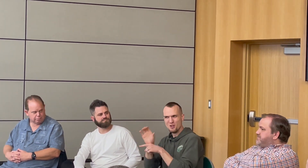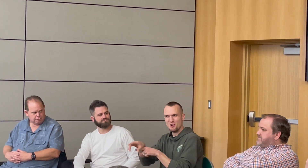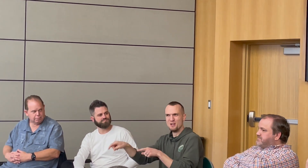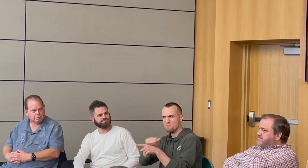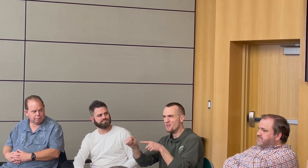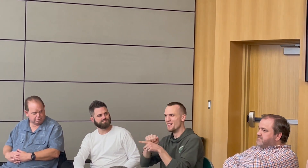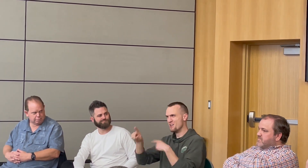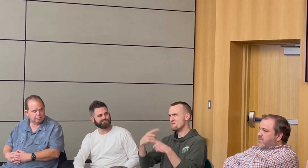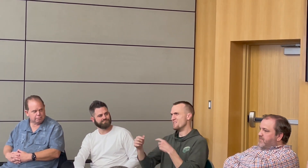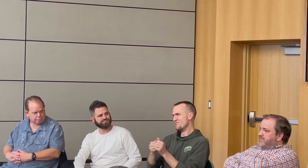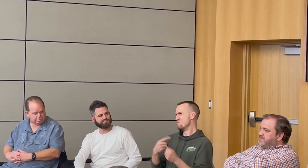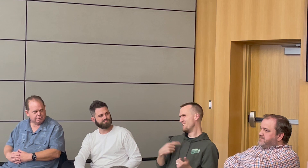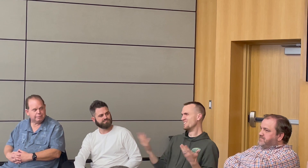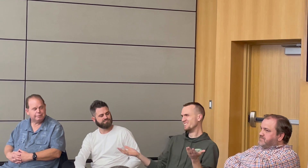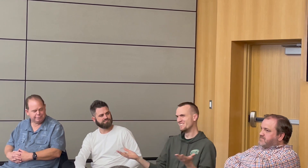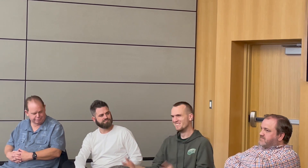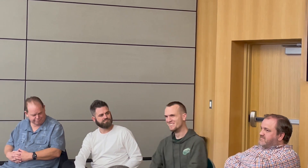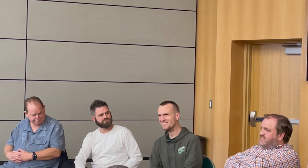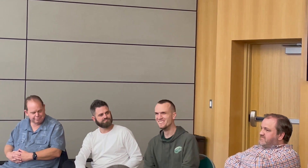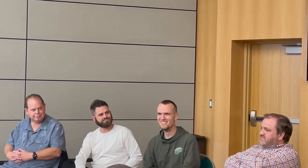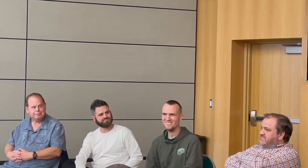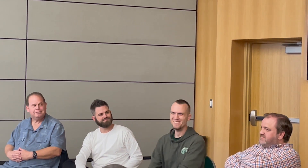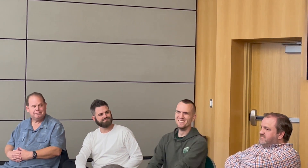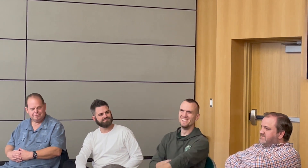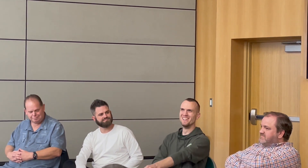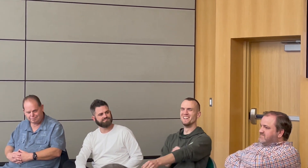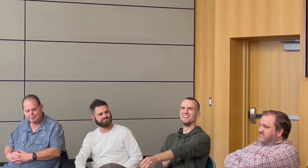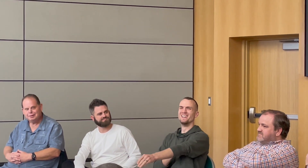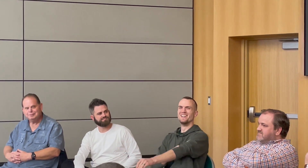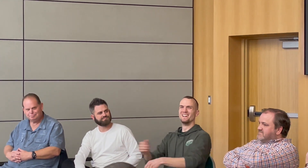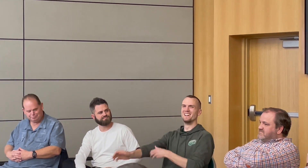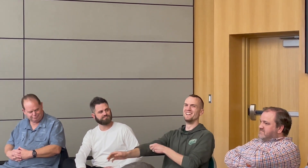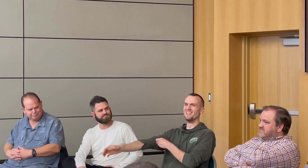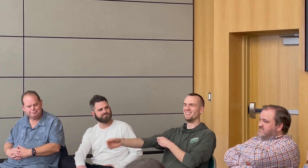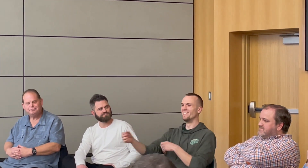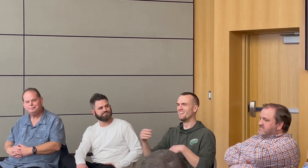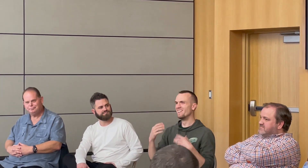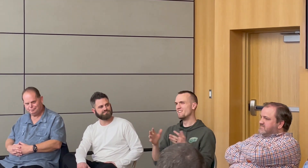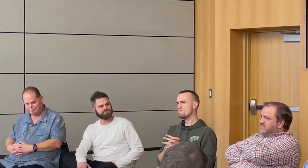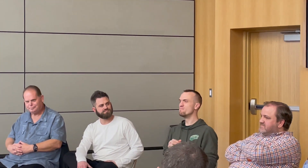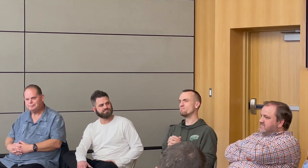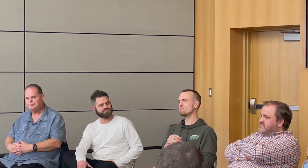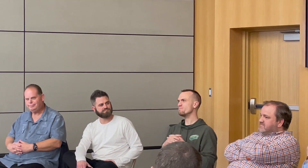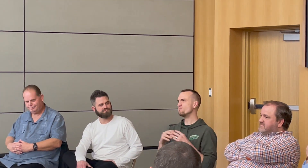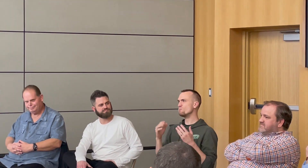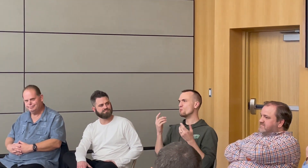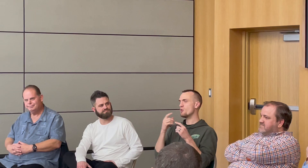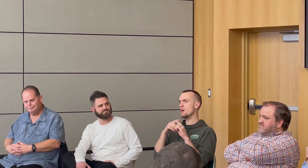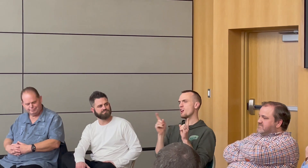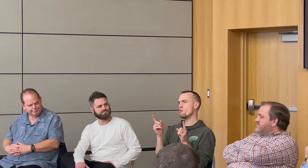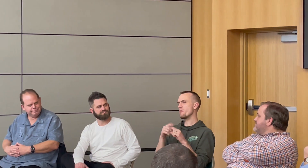to talk to me um so um that's a perk in some ways um and they're forced to practice too and